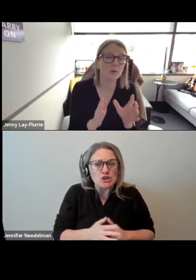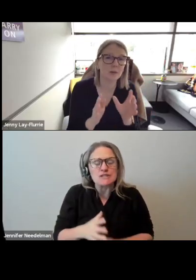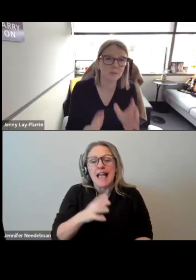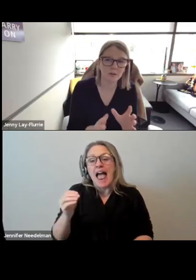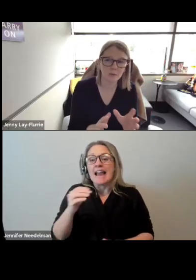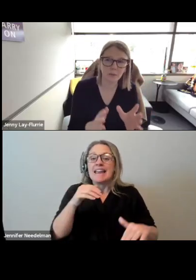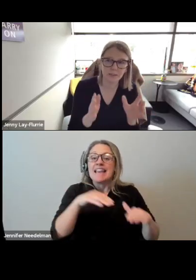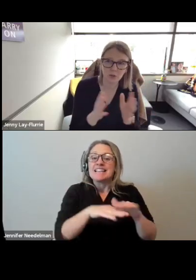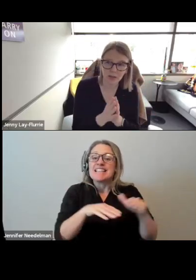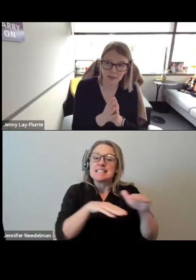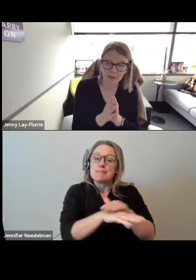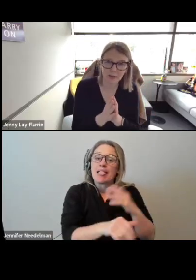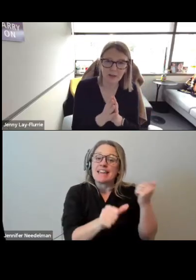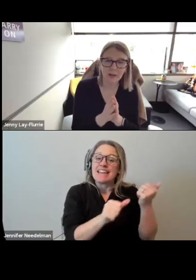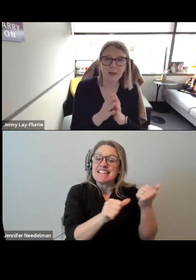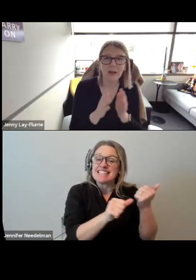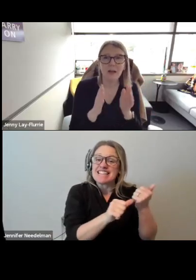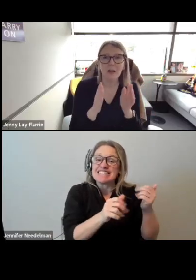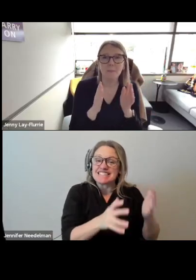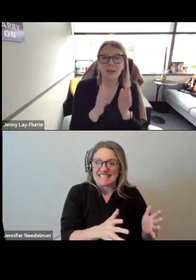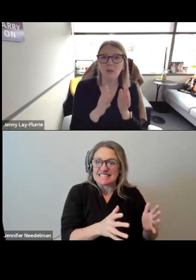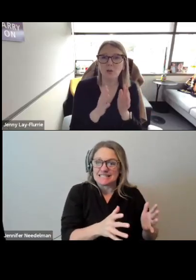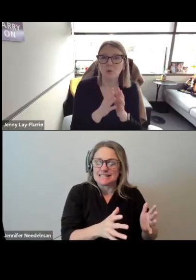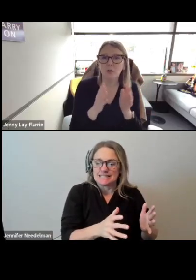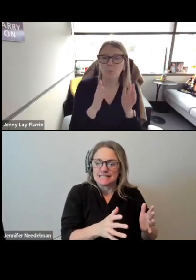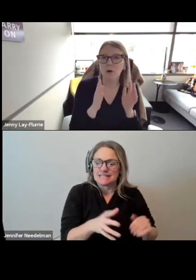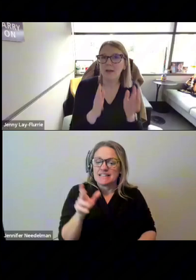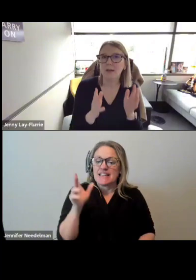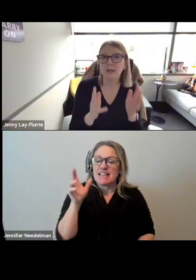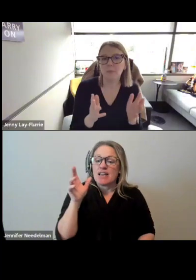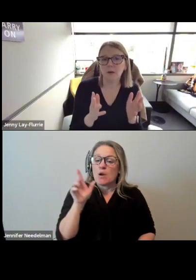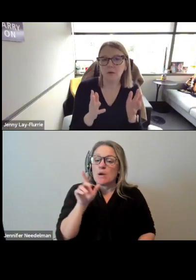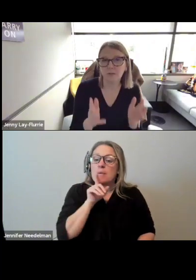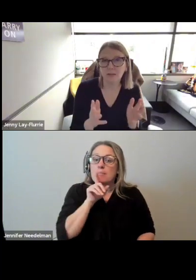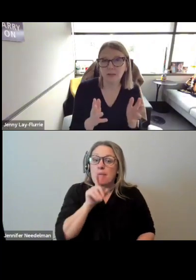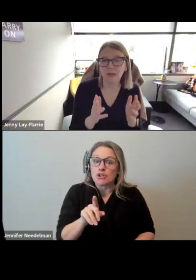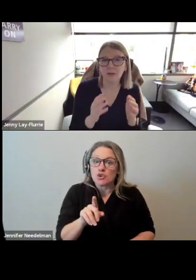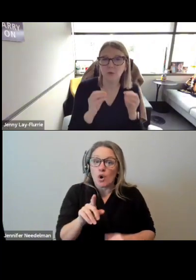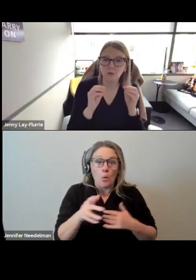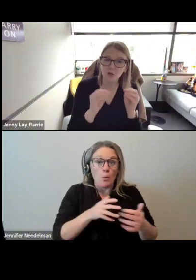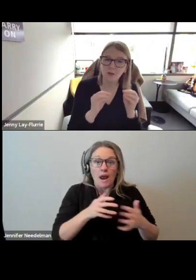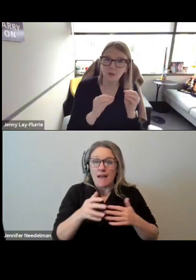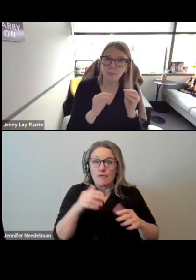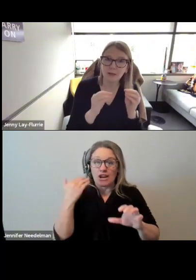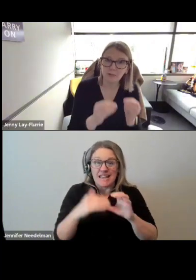to be called Accessibility Checker, making sure that whatever email you're sending, you turn this on